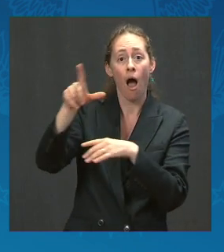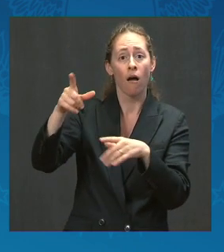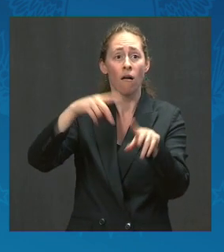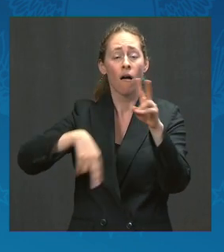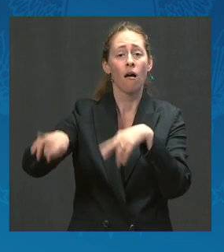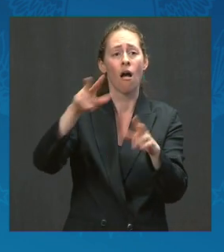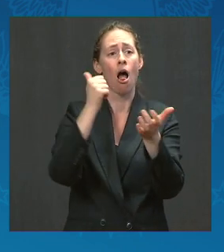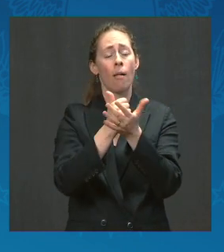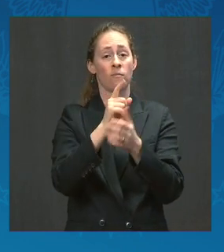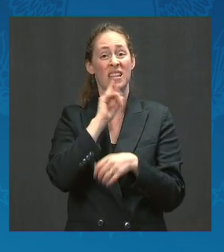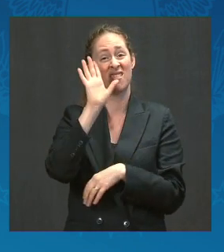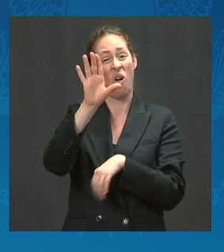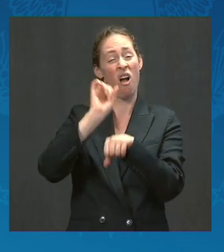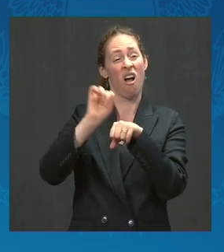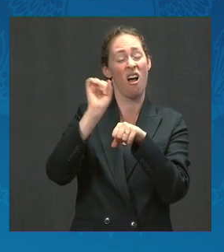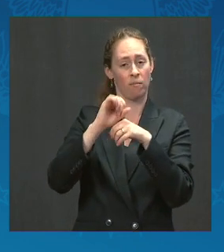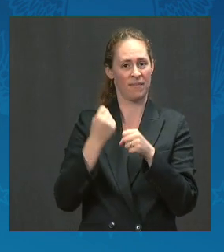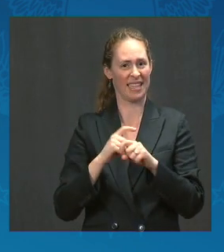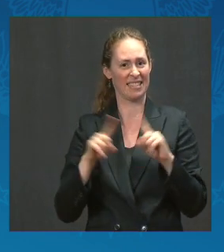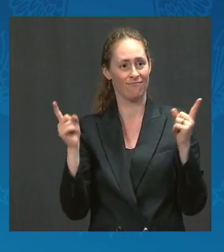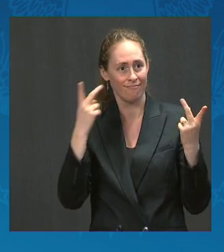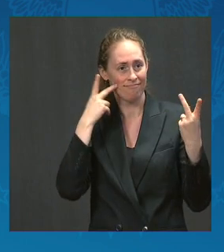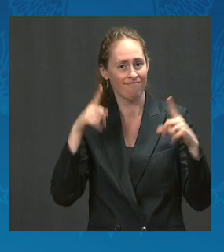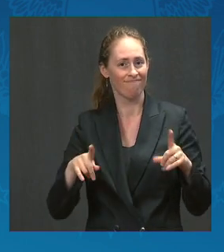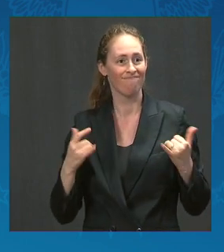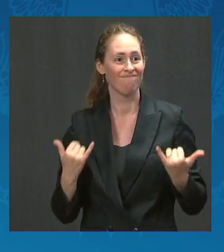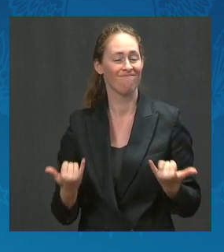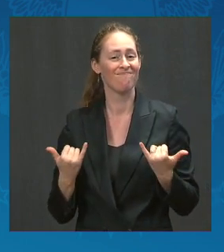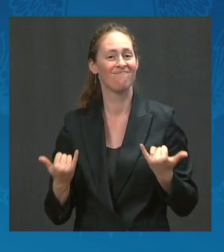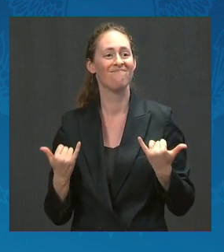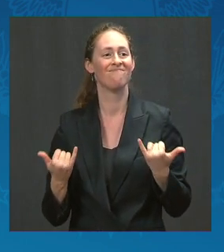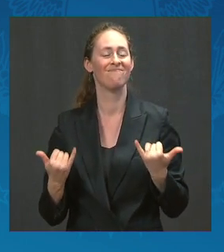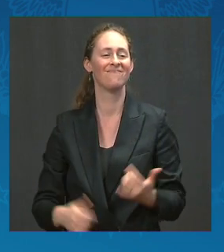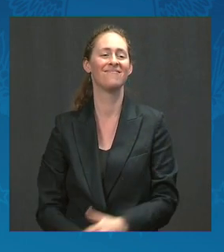And so as we move forward, it's going to take all of us